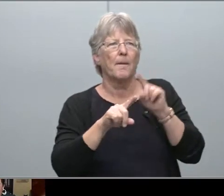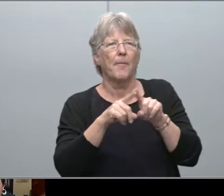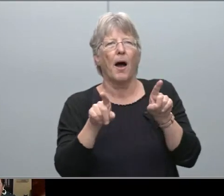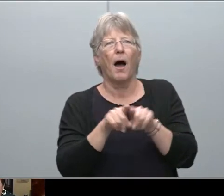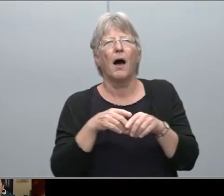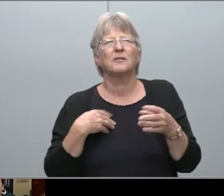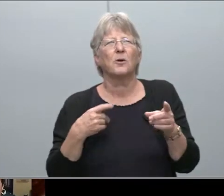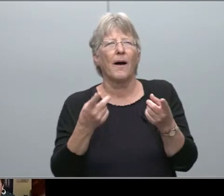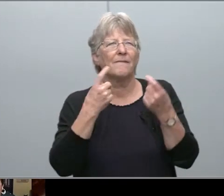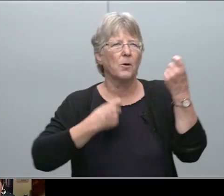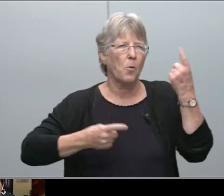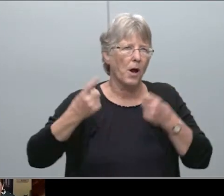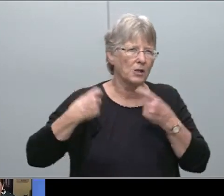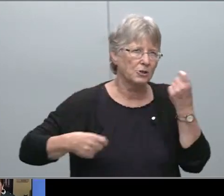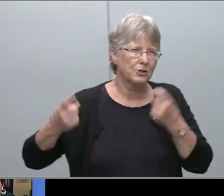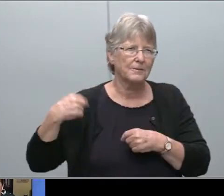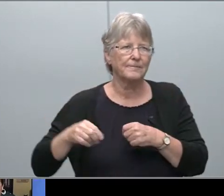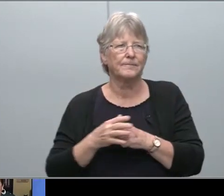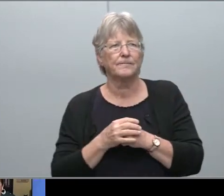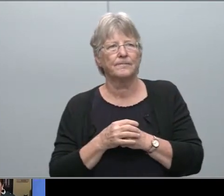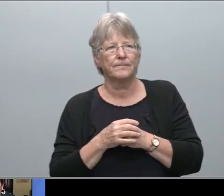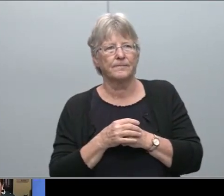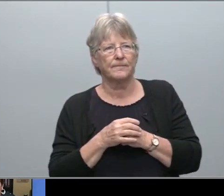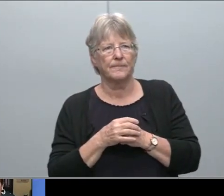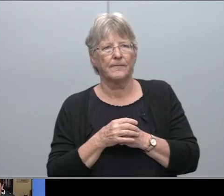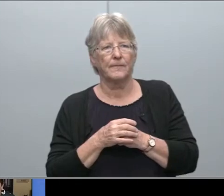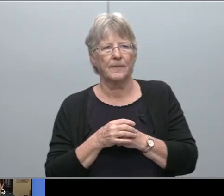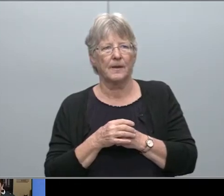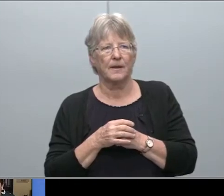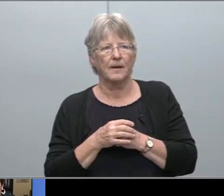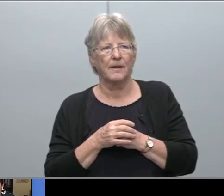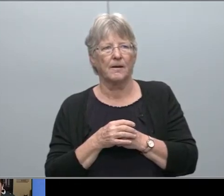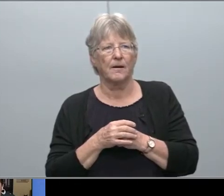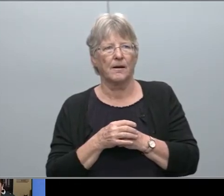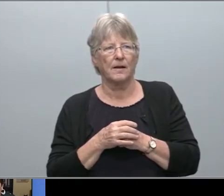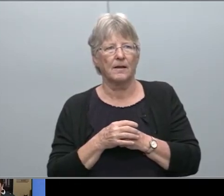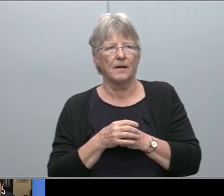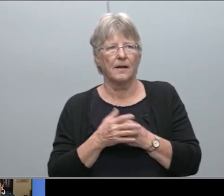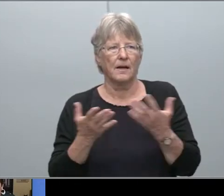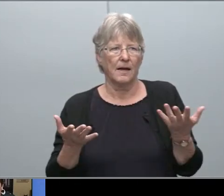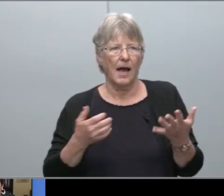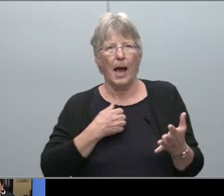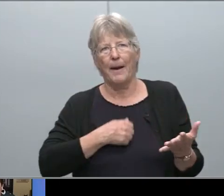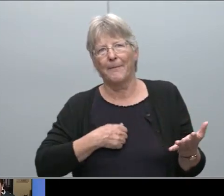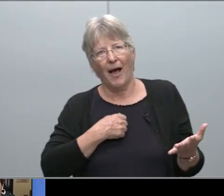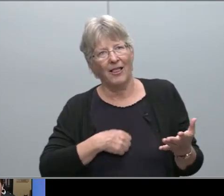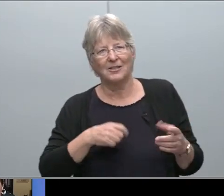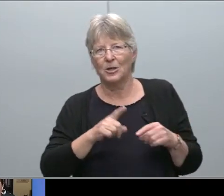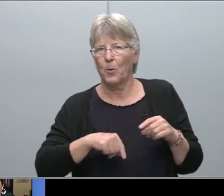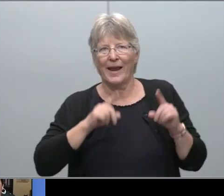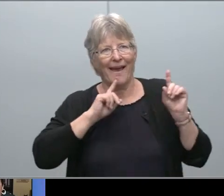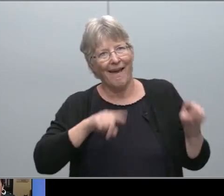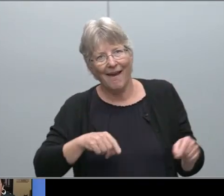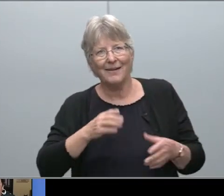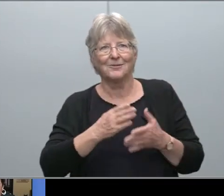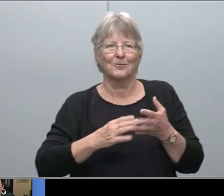who are watching on live stream YouTube. So thank you for engaging with us today. As you mentioned, Robin,